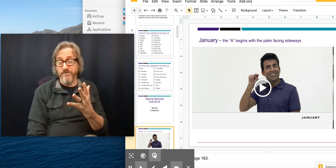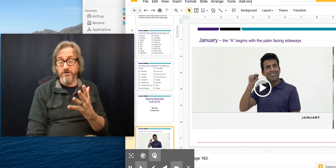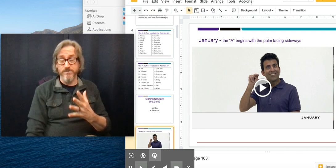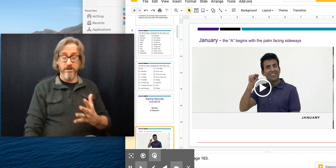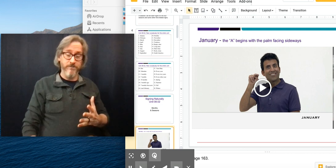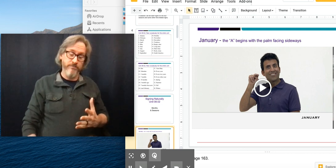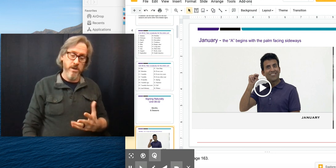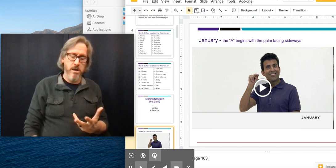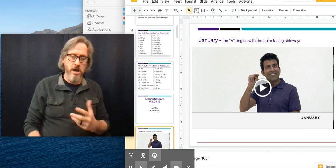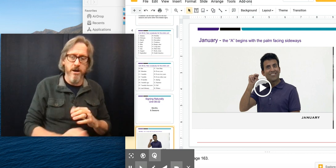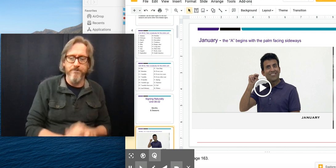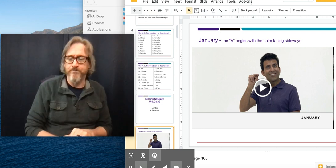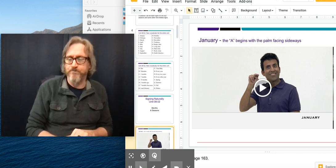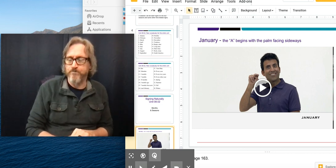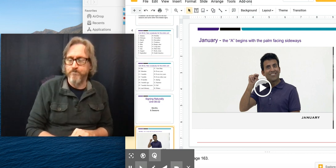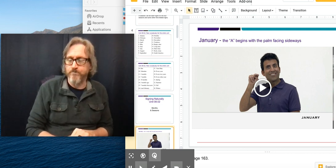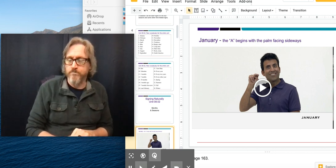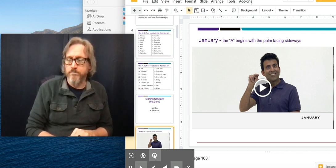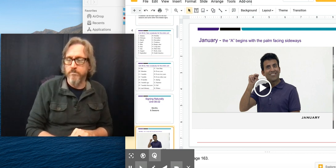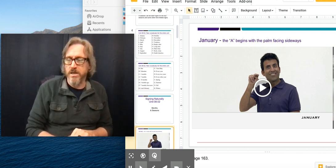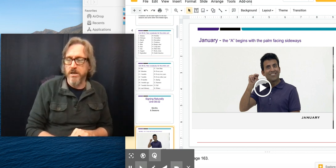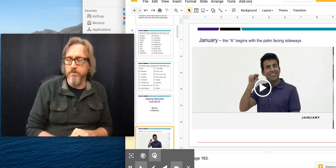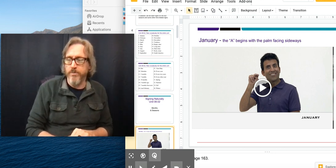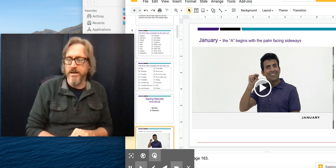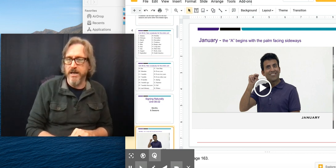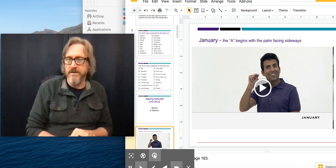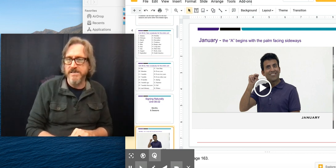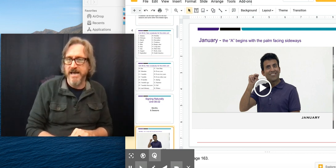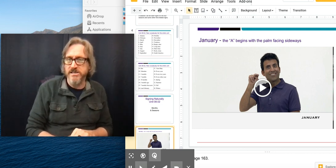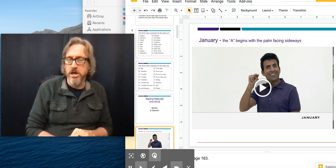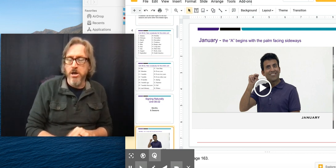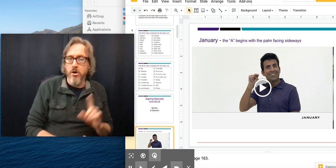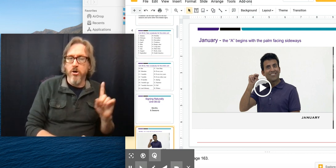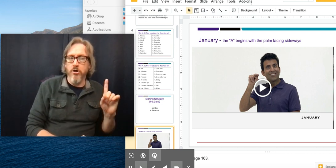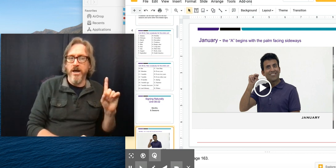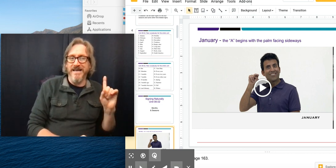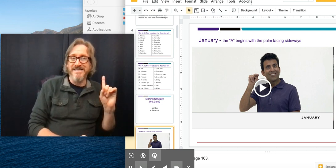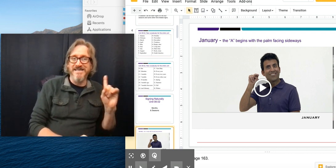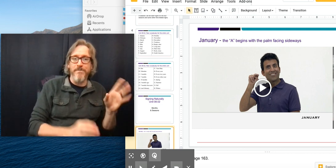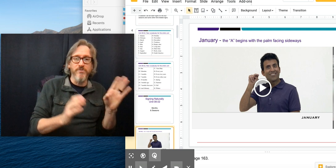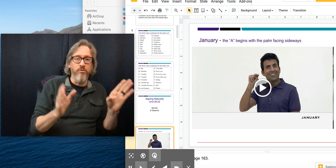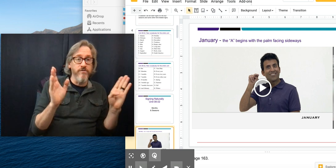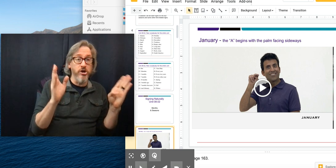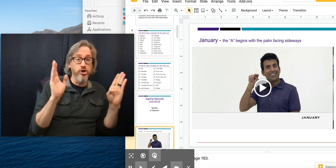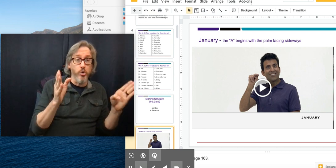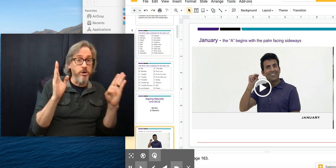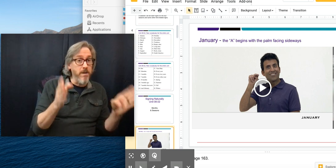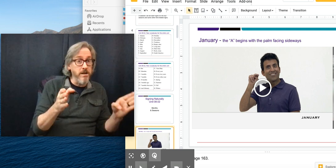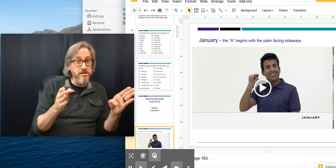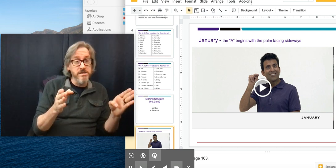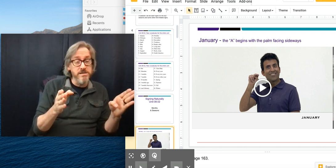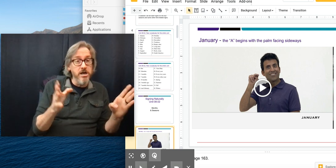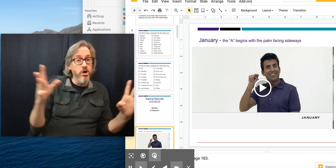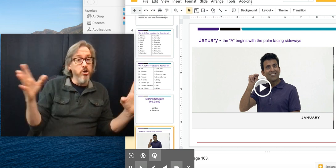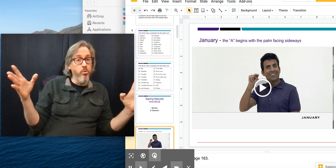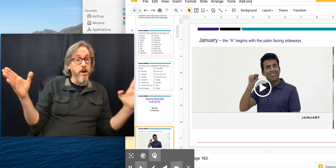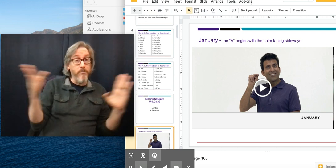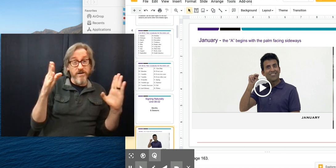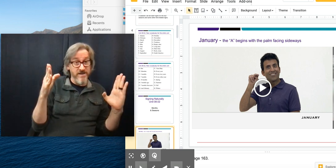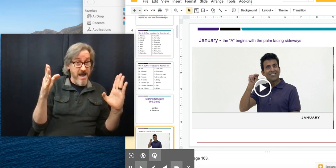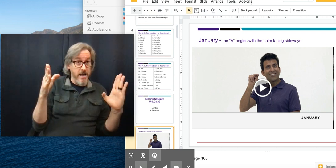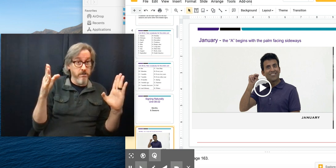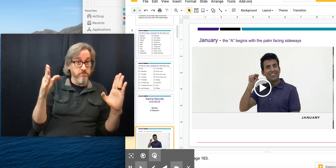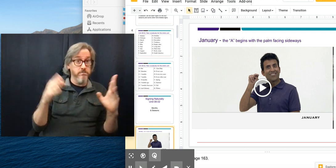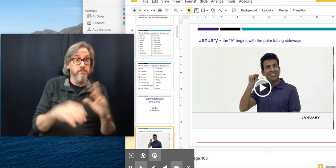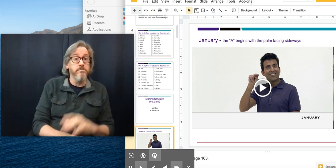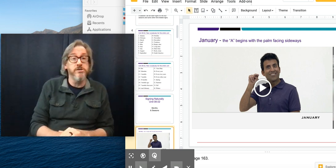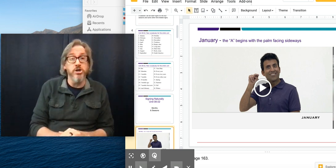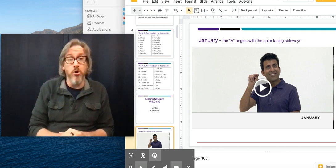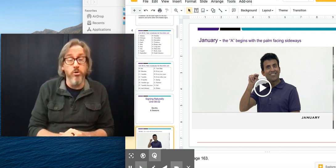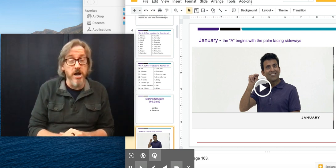fingerspelled um but in this case except for the short months we're abbreviating so we're